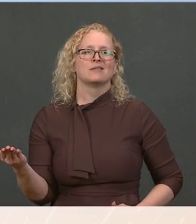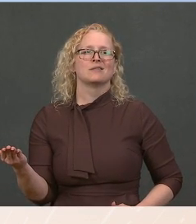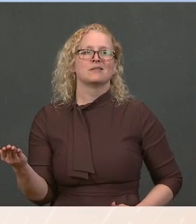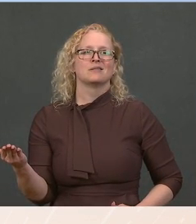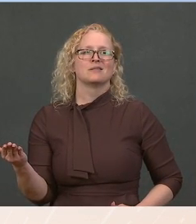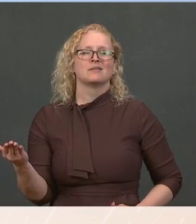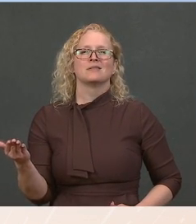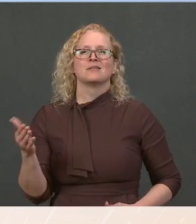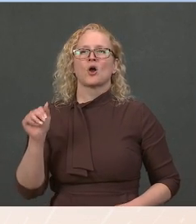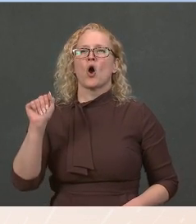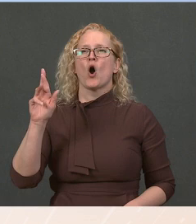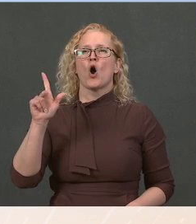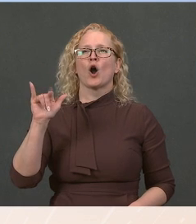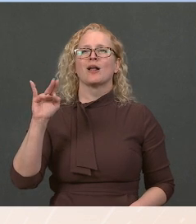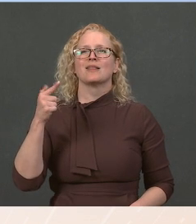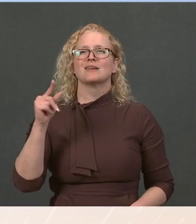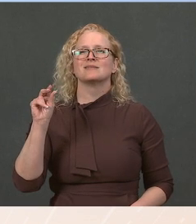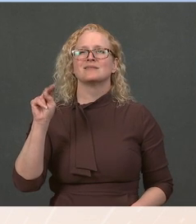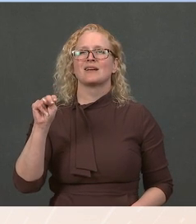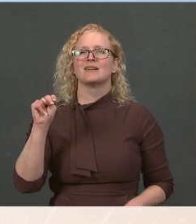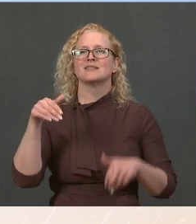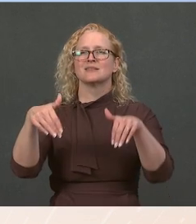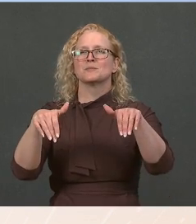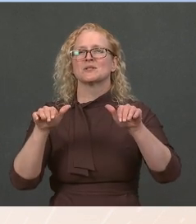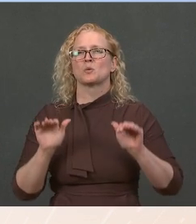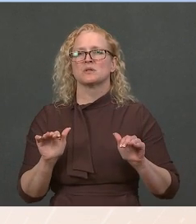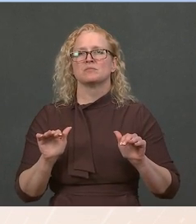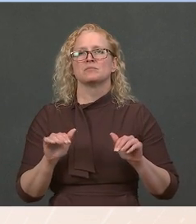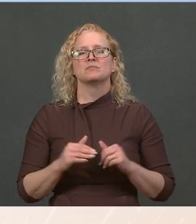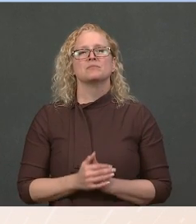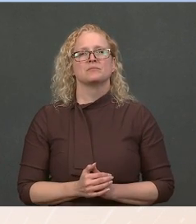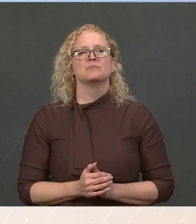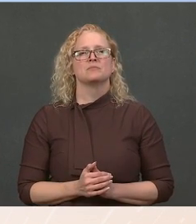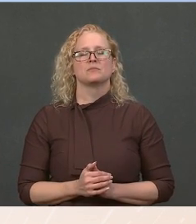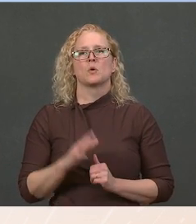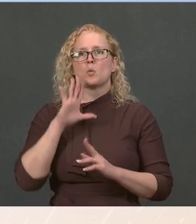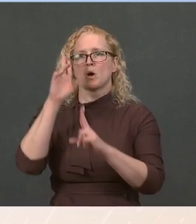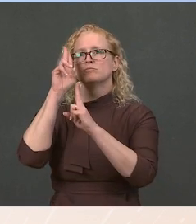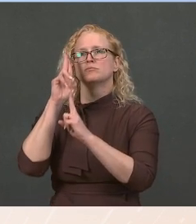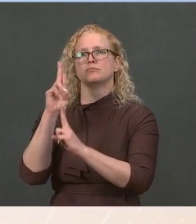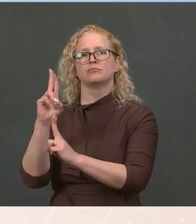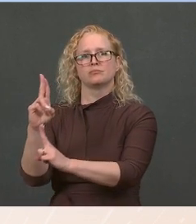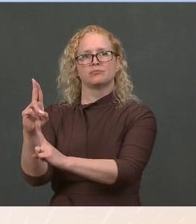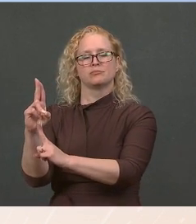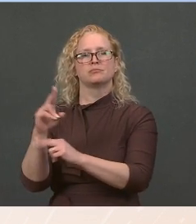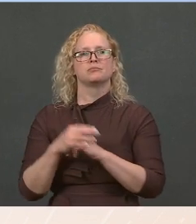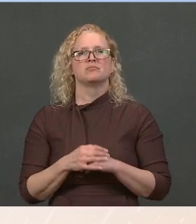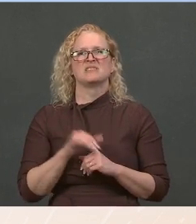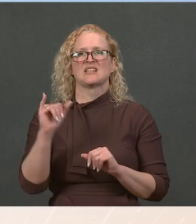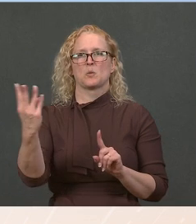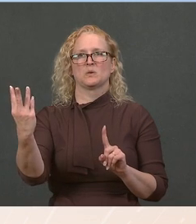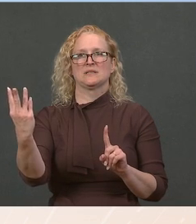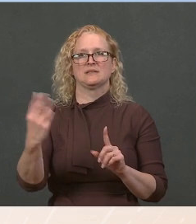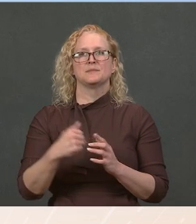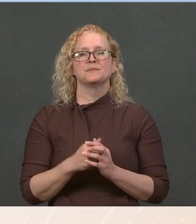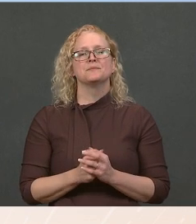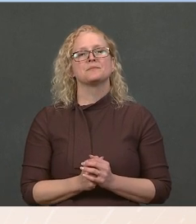and deliver remarks the -- at the National Veterans -- the National Veterans Day Observance at the Memorial Amphitheater.